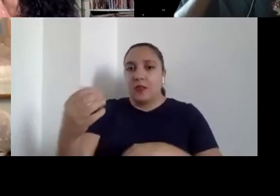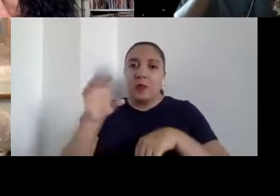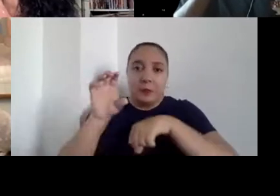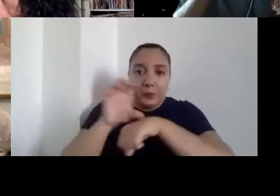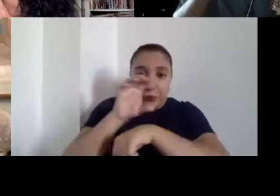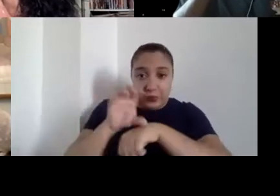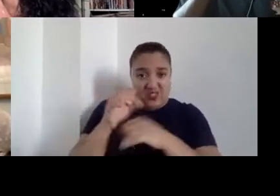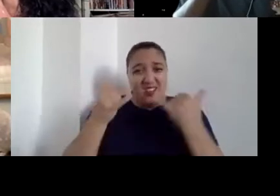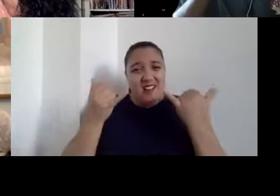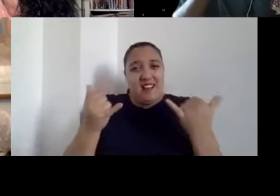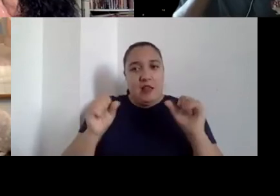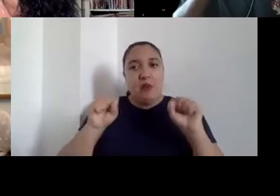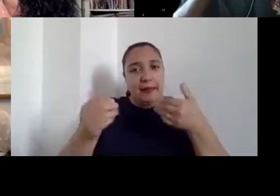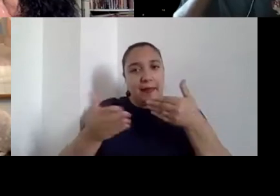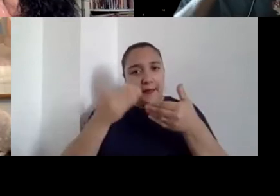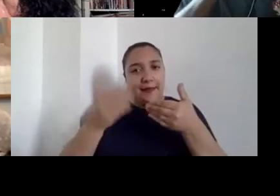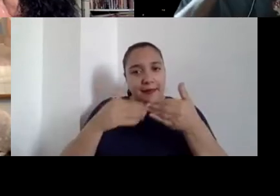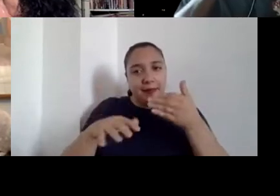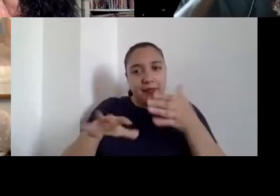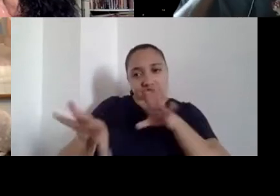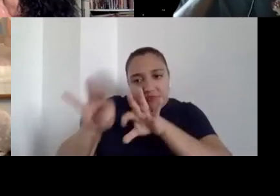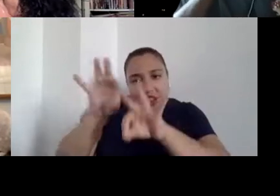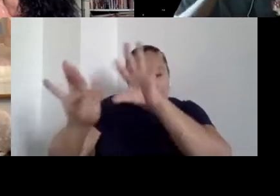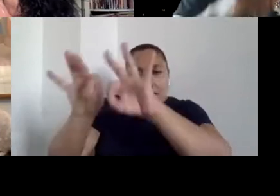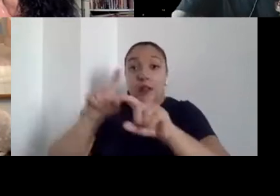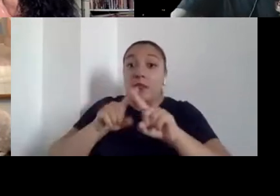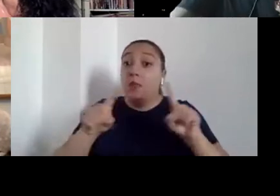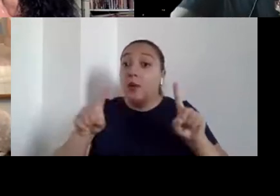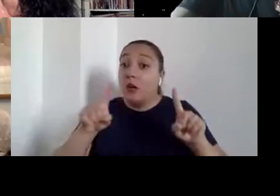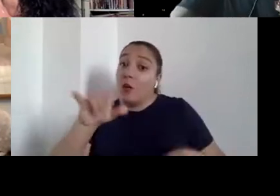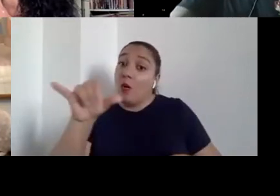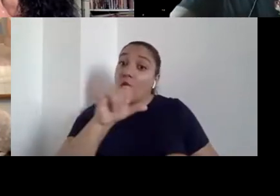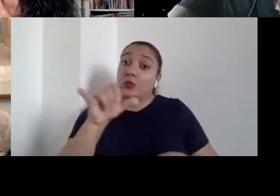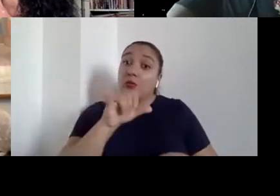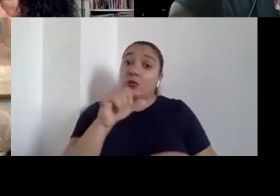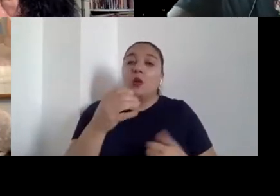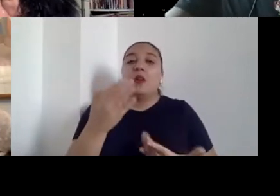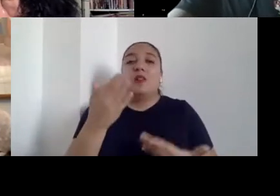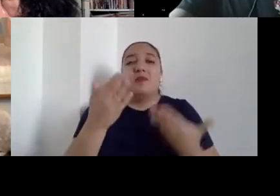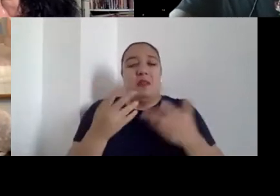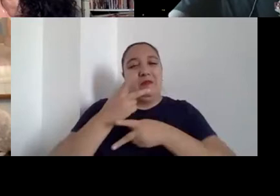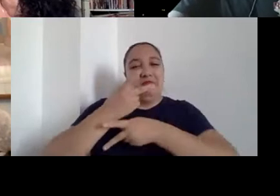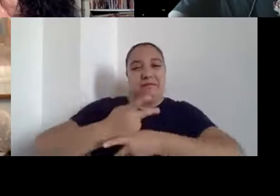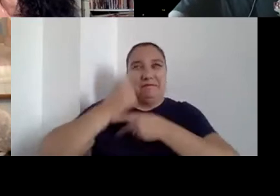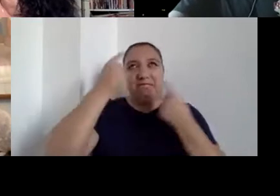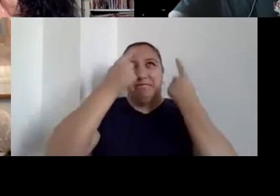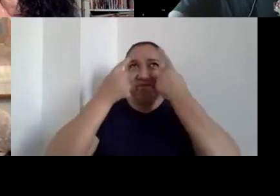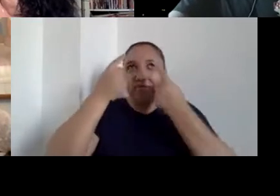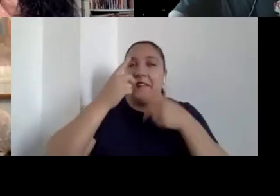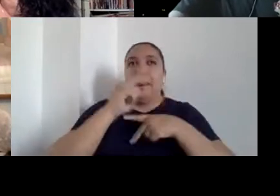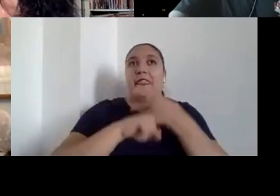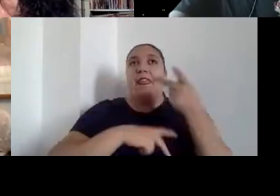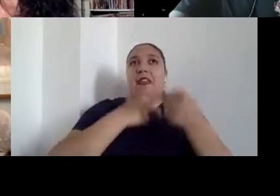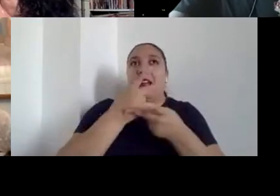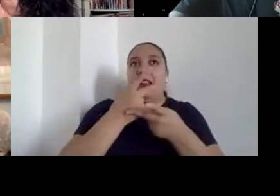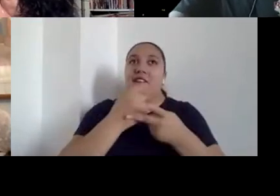accessible but there are also questions around the labor and inequities that are made